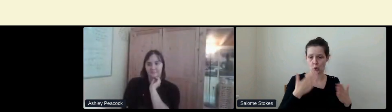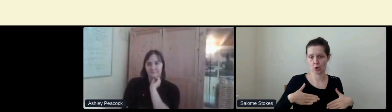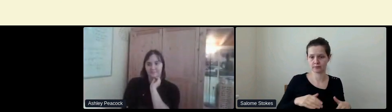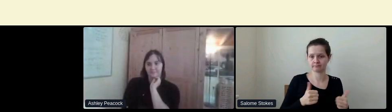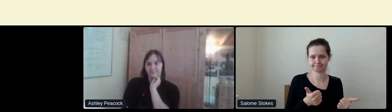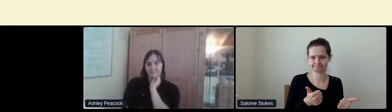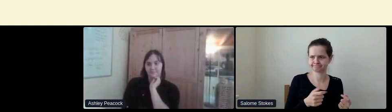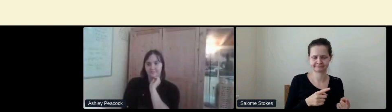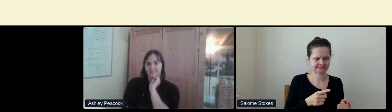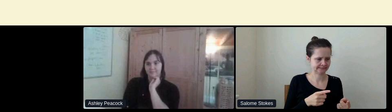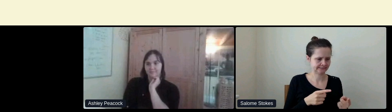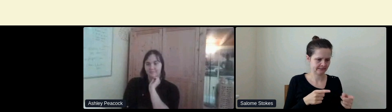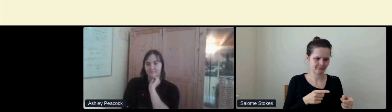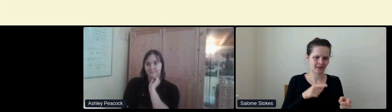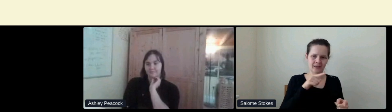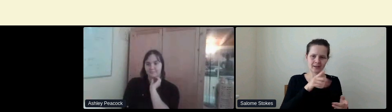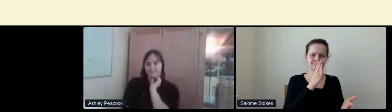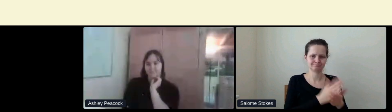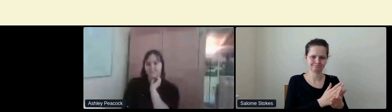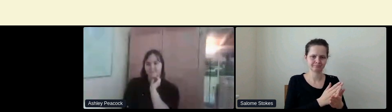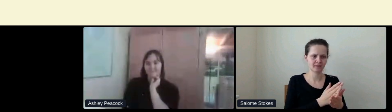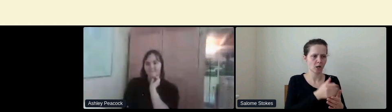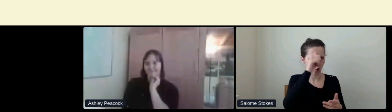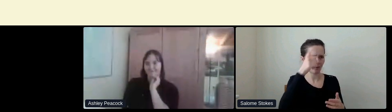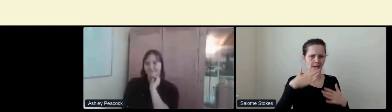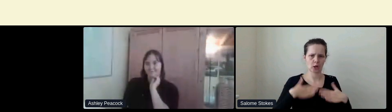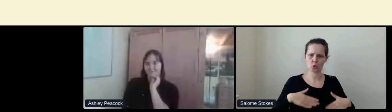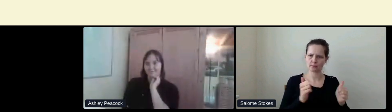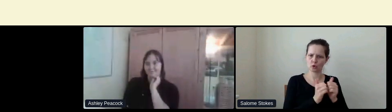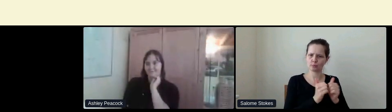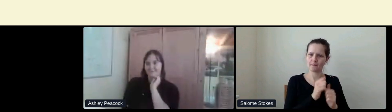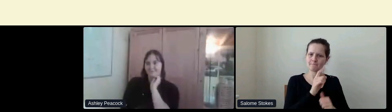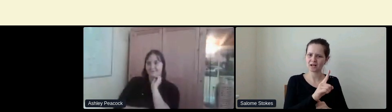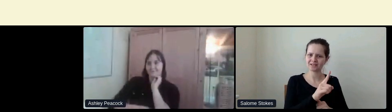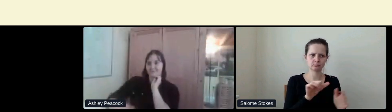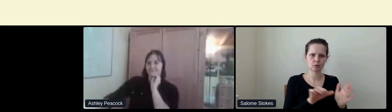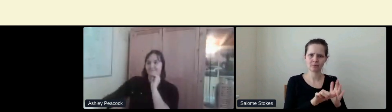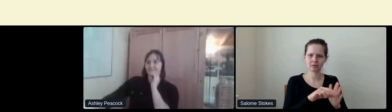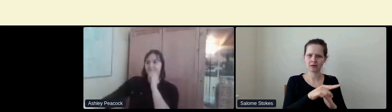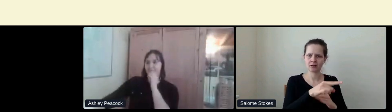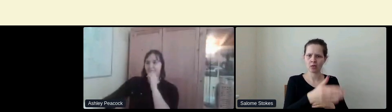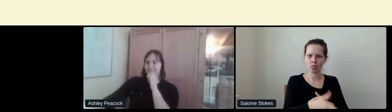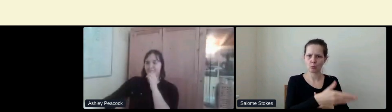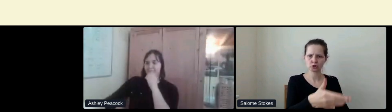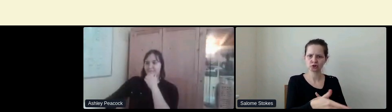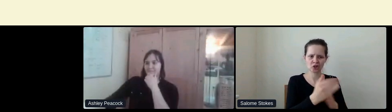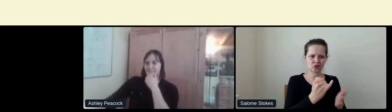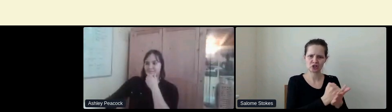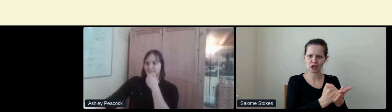appropriate are in the wash, I can't wear those so what else can I wear?